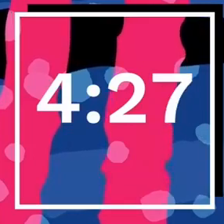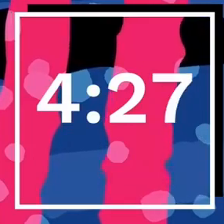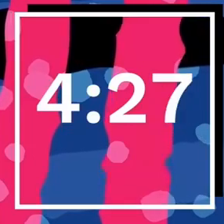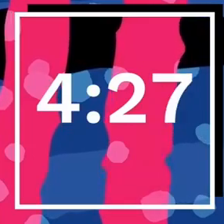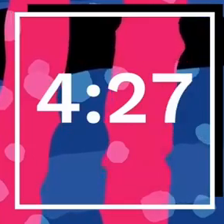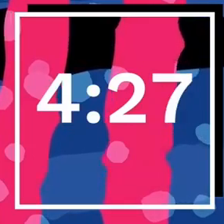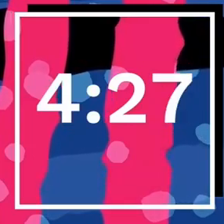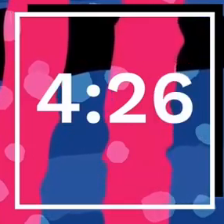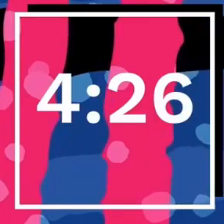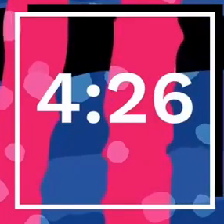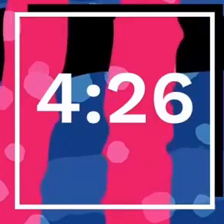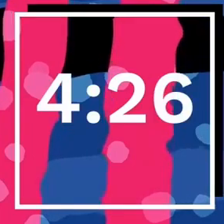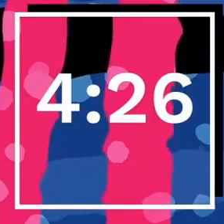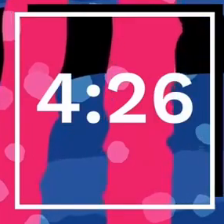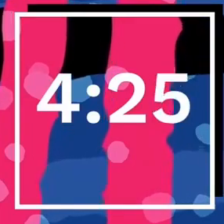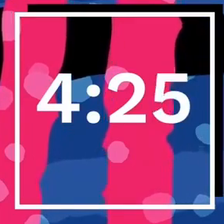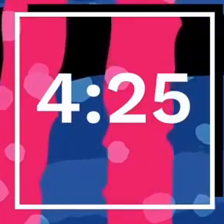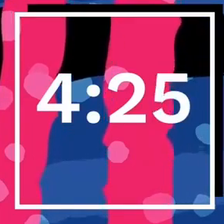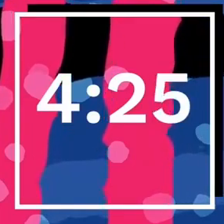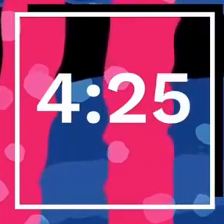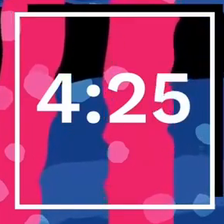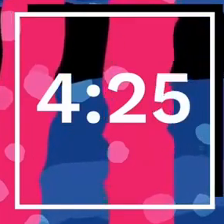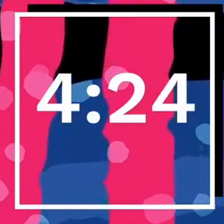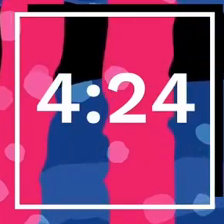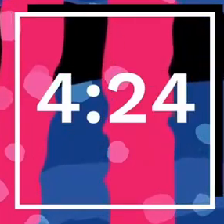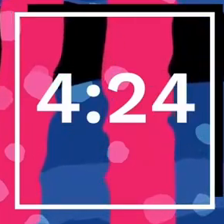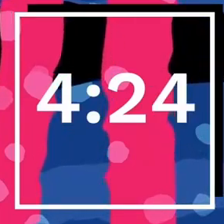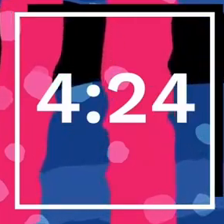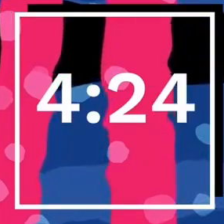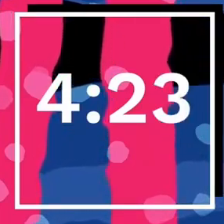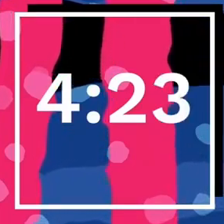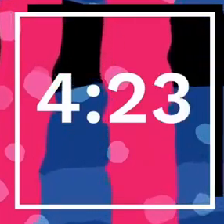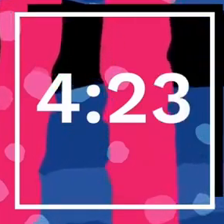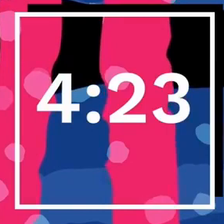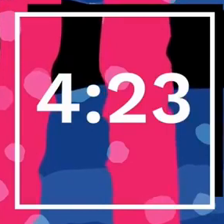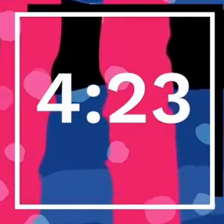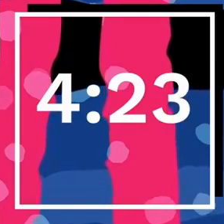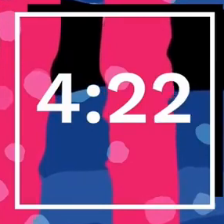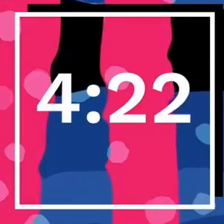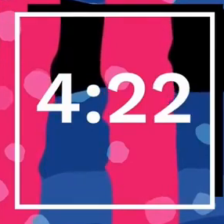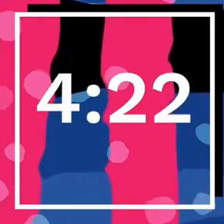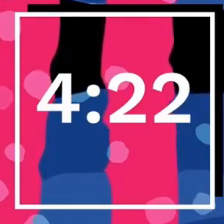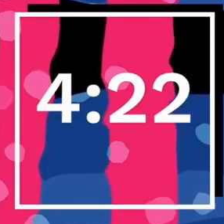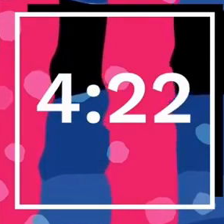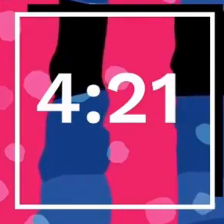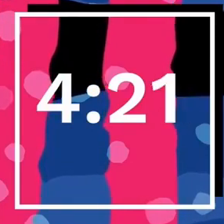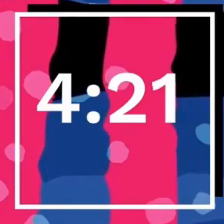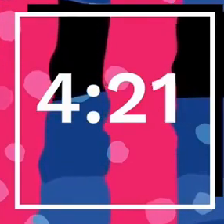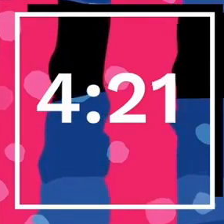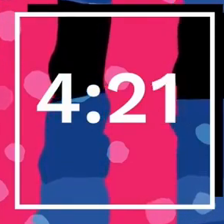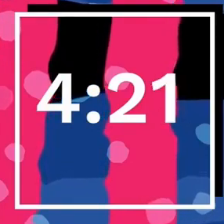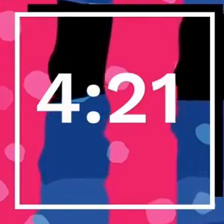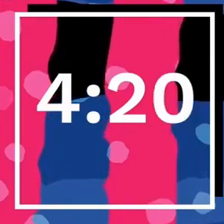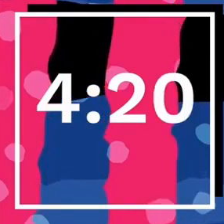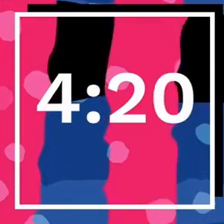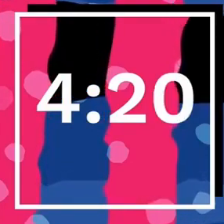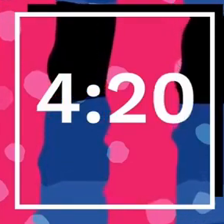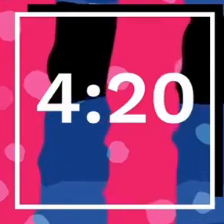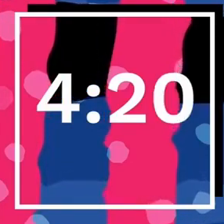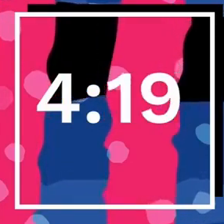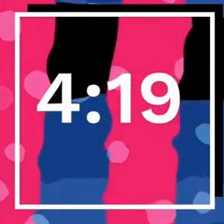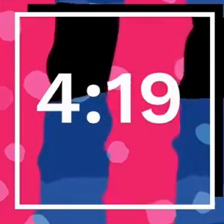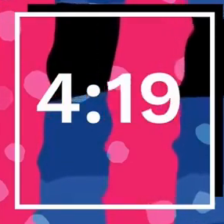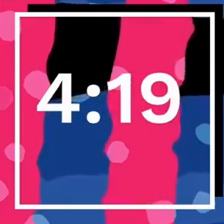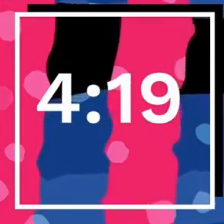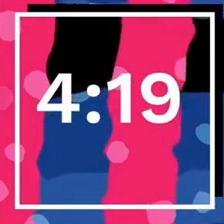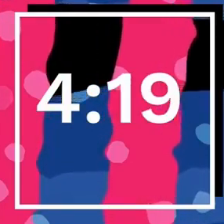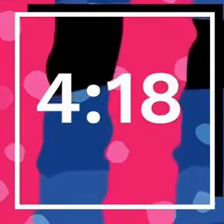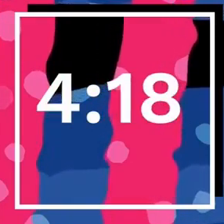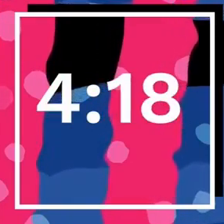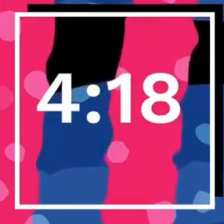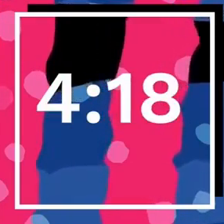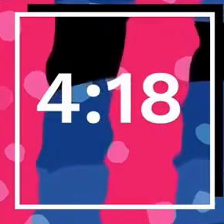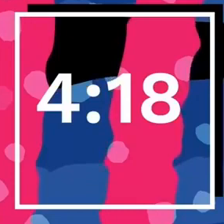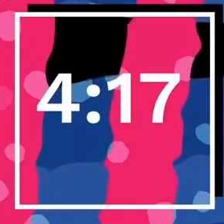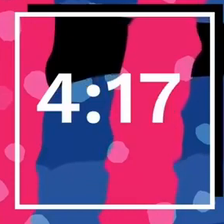HOT DAY IS A PERFECT ACACVITYTY